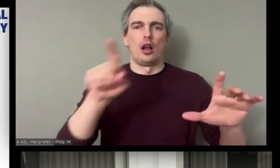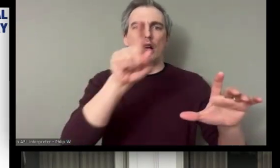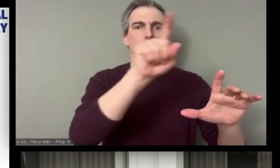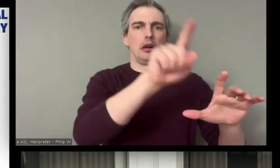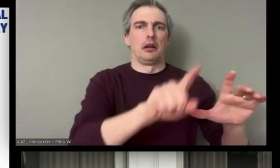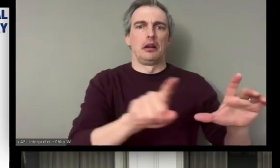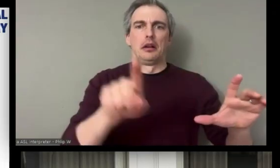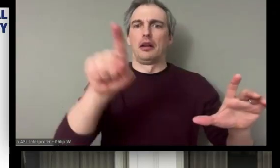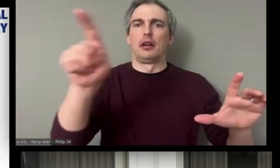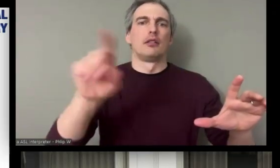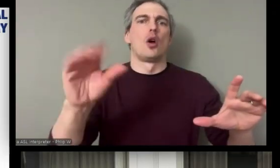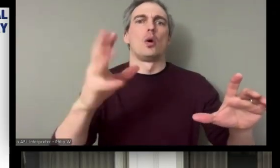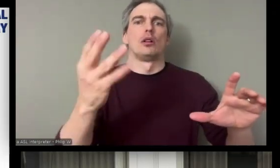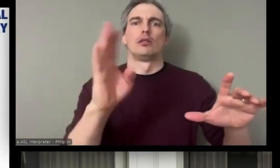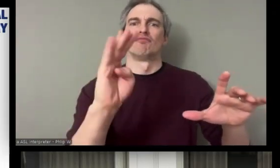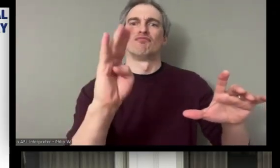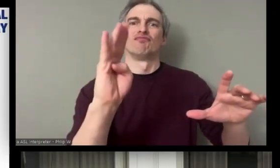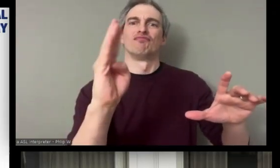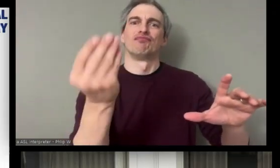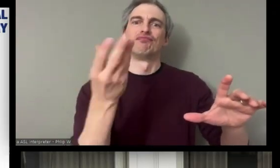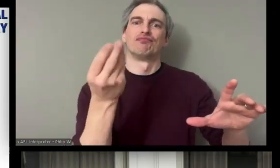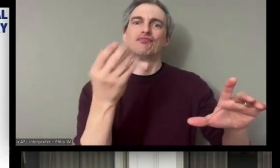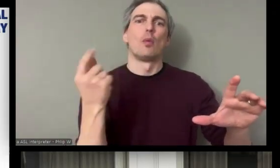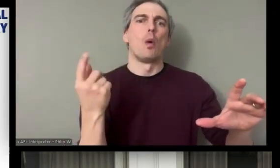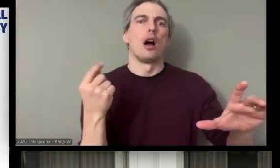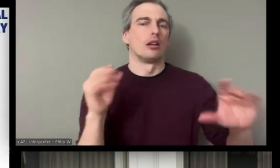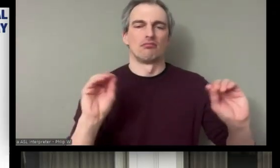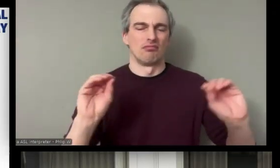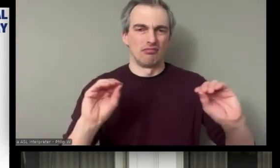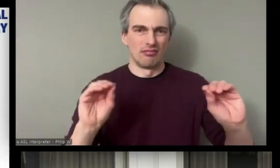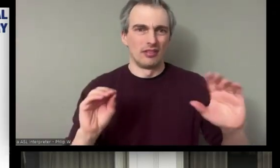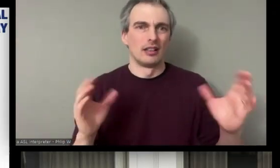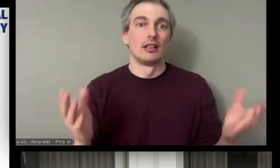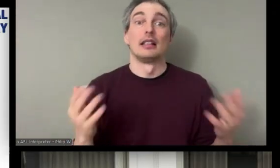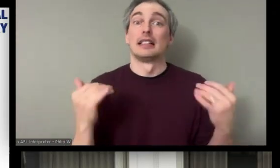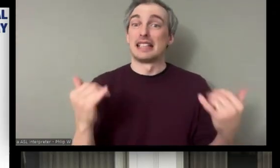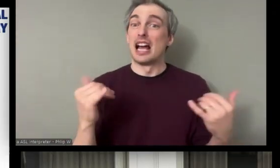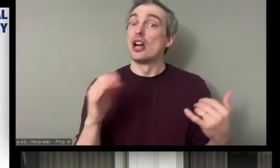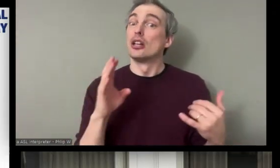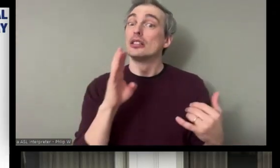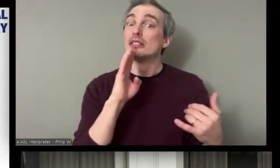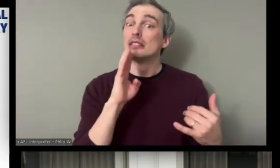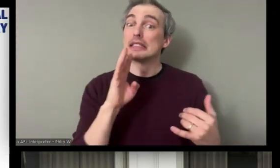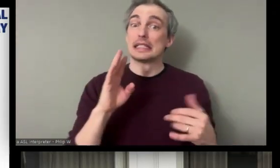You can sort of, with the hand pointer, move your hand around and hear what the pointer is pointing at.